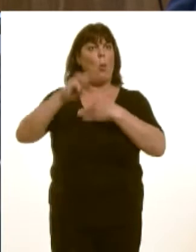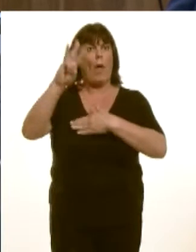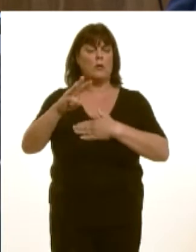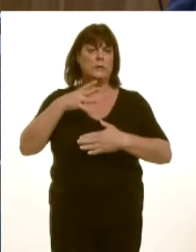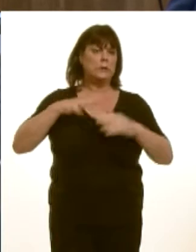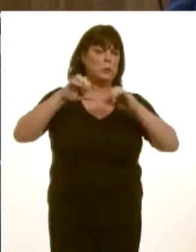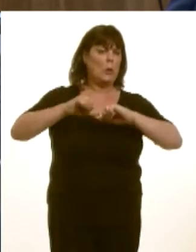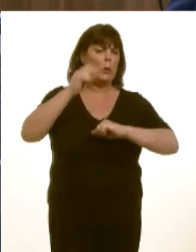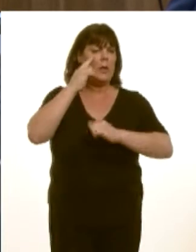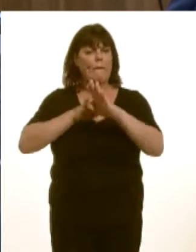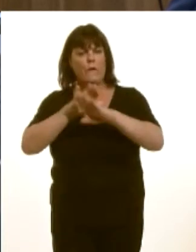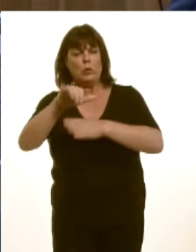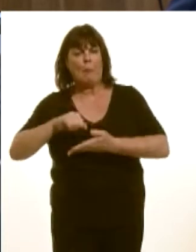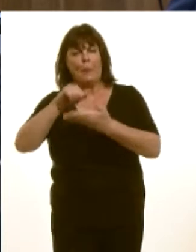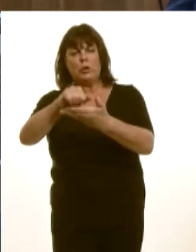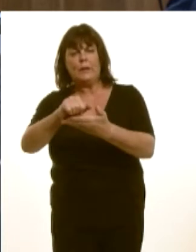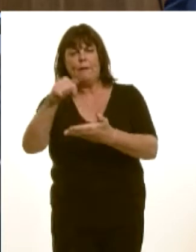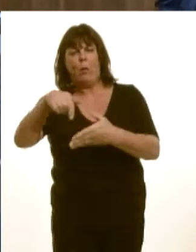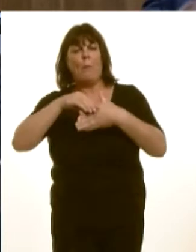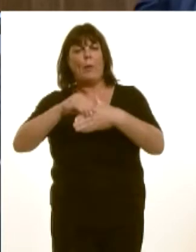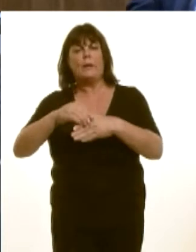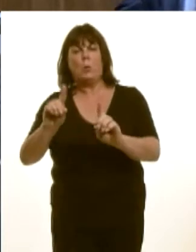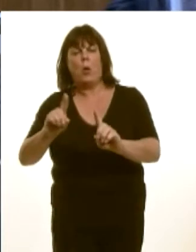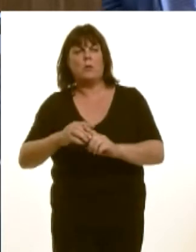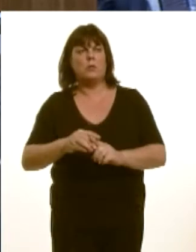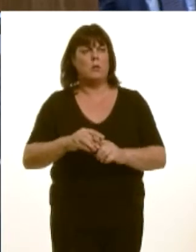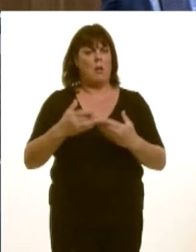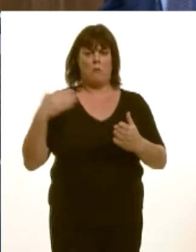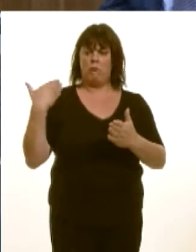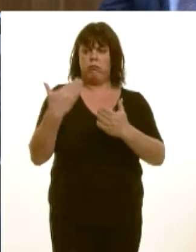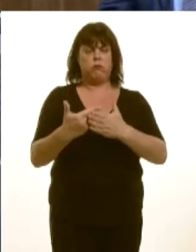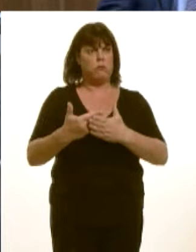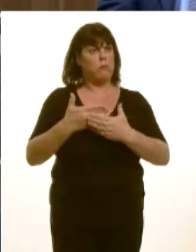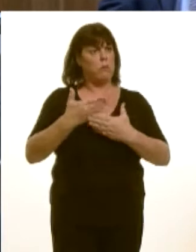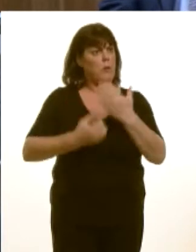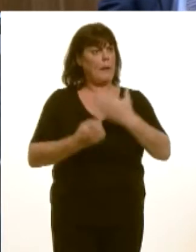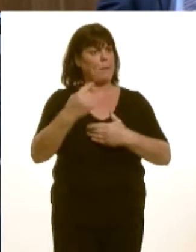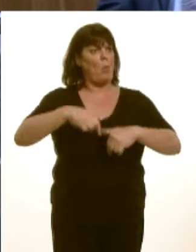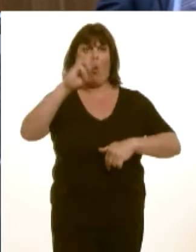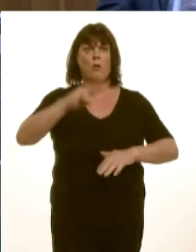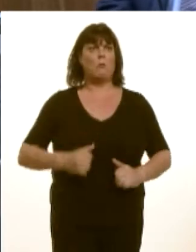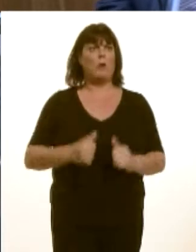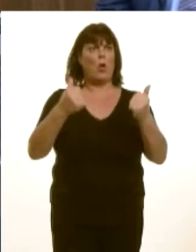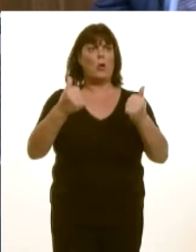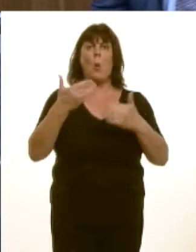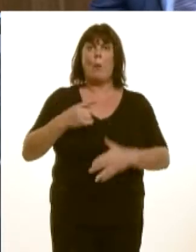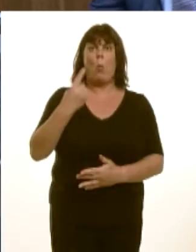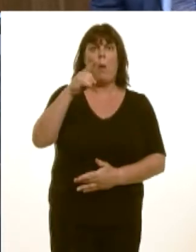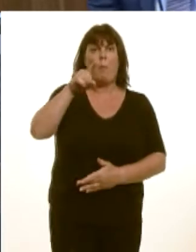However, certainly, we believe that we have a very good record in Wales—particularly given the fact that we have had to deal with cuts of at least £1.5 billion from his party.